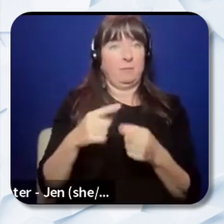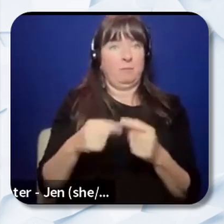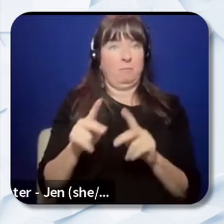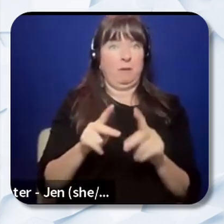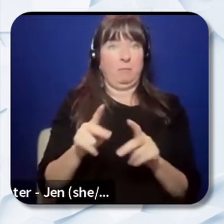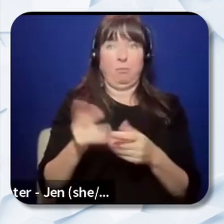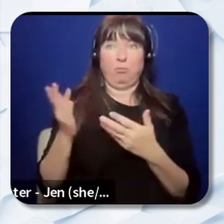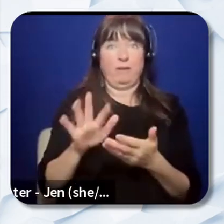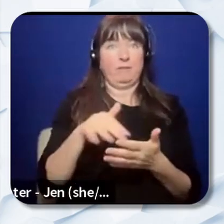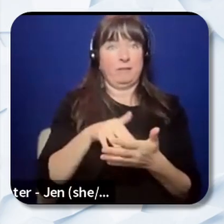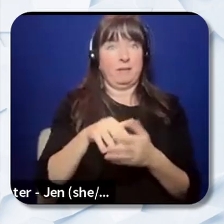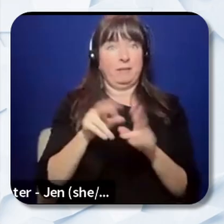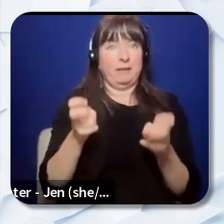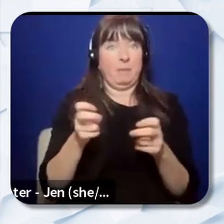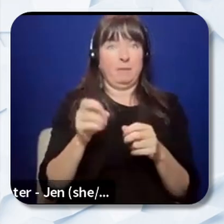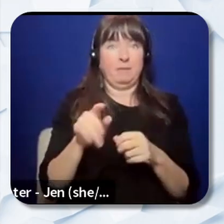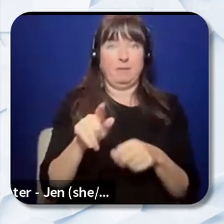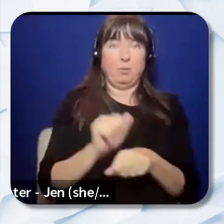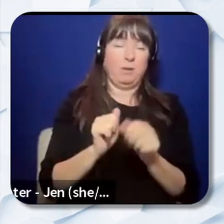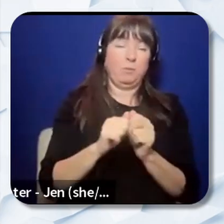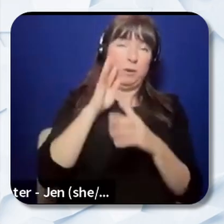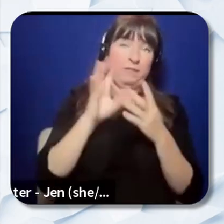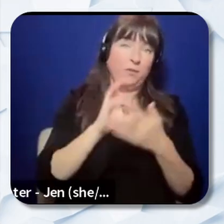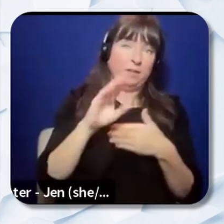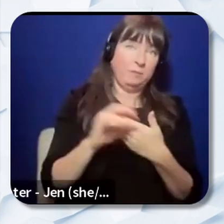topics as you go if you're working with creative curriculum as well. But this is where you start